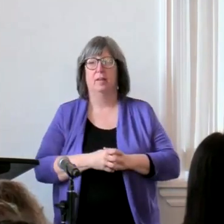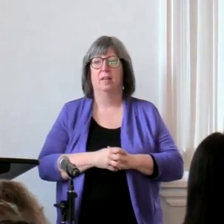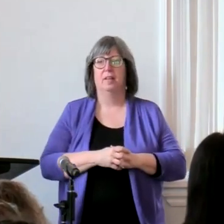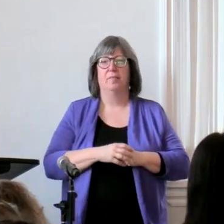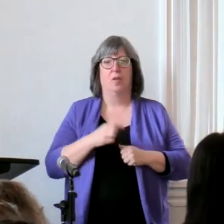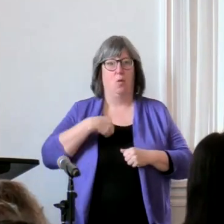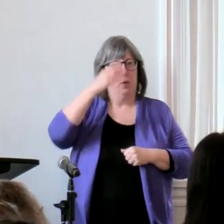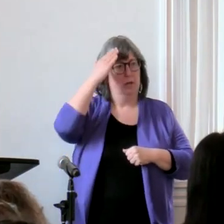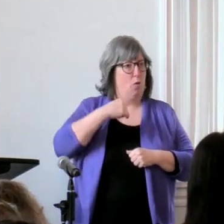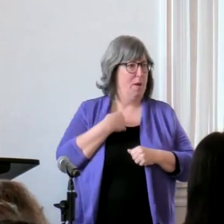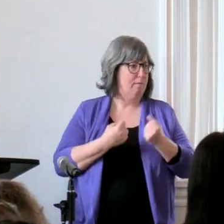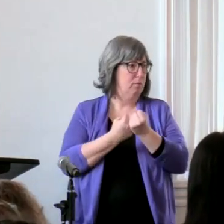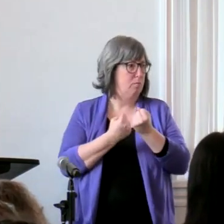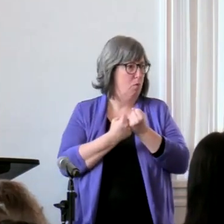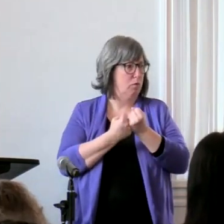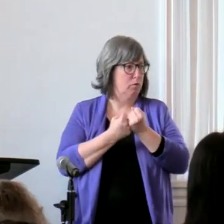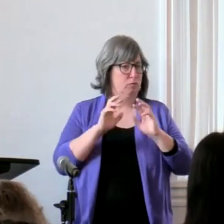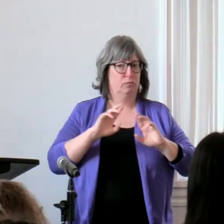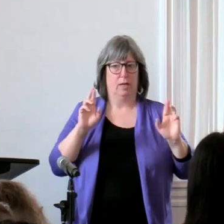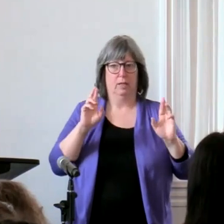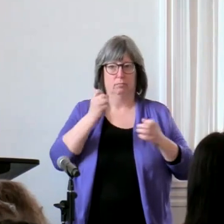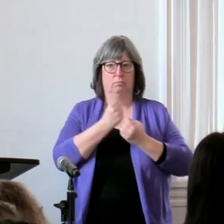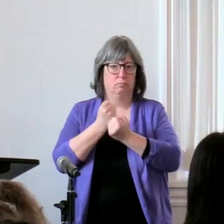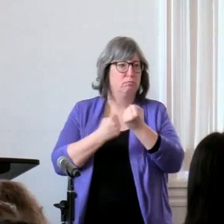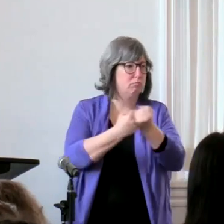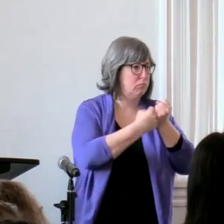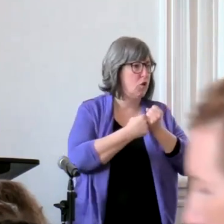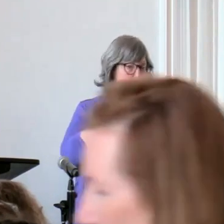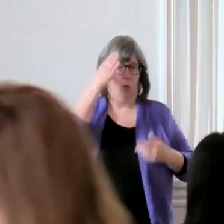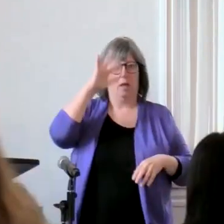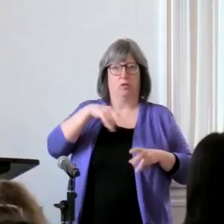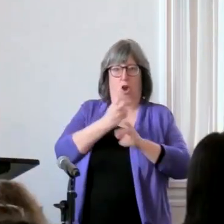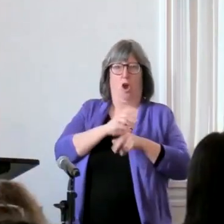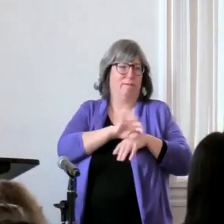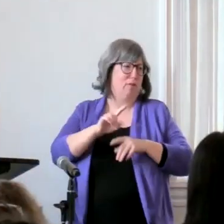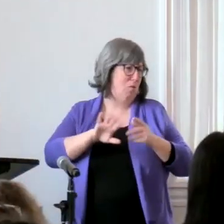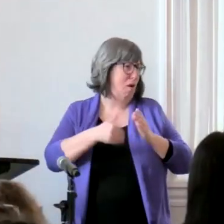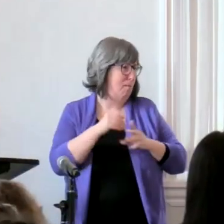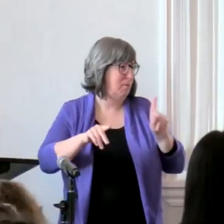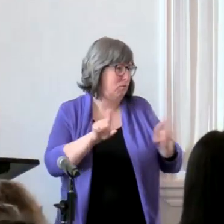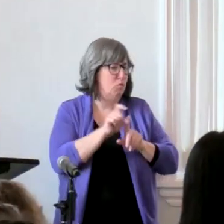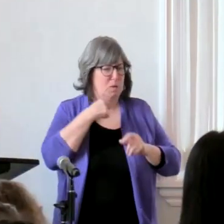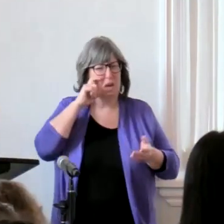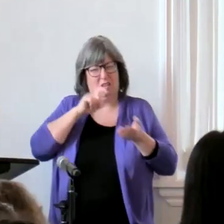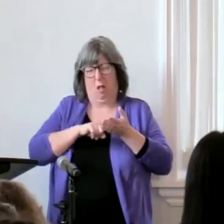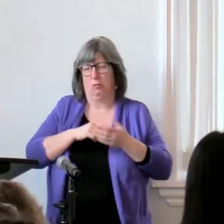we know we have the support of the community and we also know how hard it is on everyone. I just wanted to acknowledge that